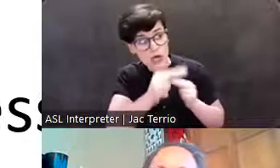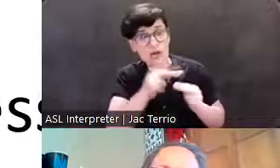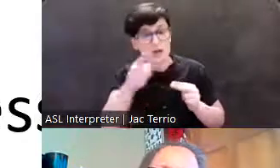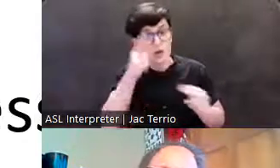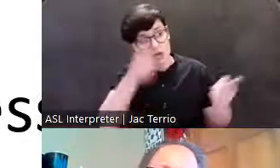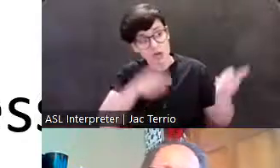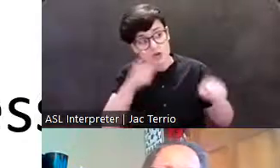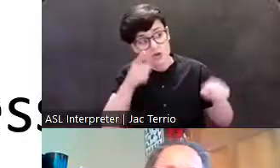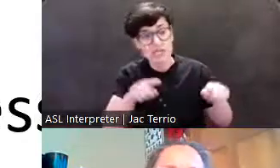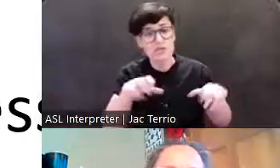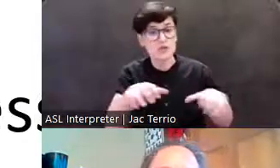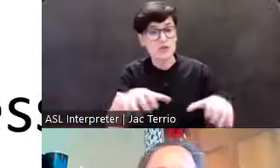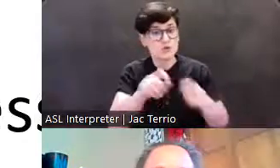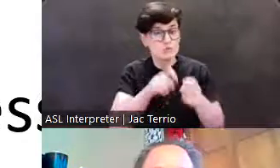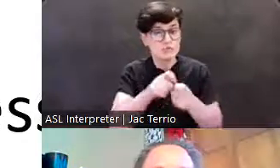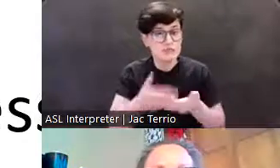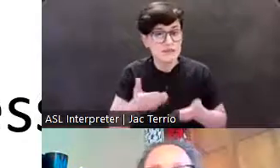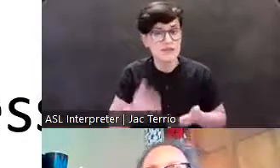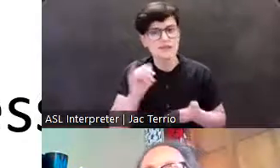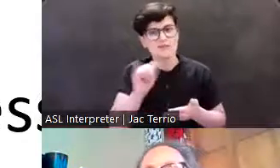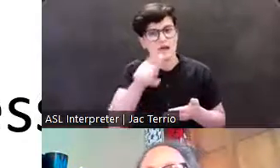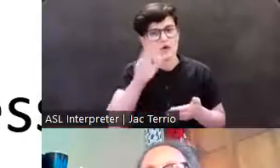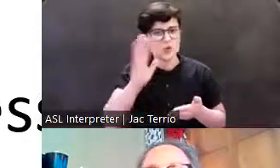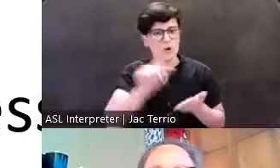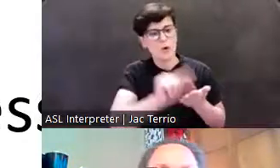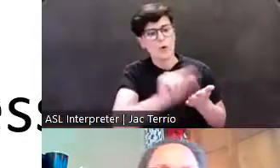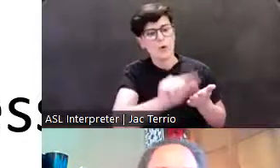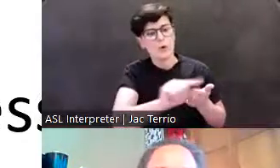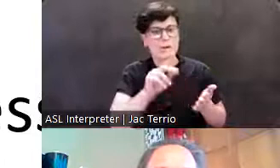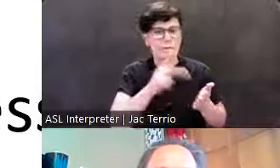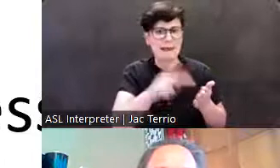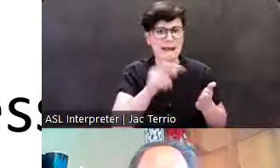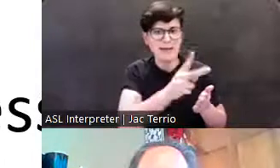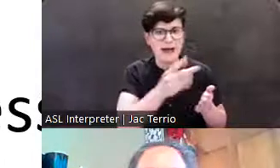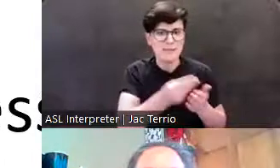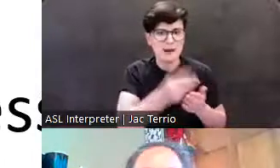whether that's pay back money that you owe or start complying with your lease and then